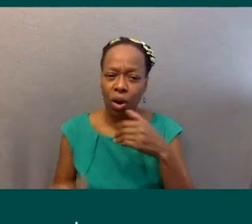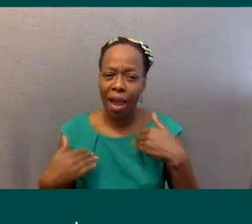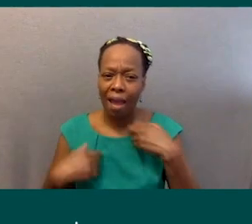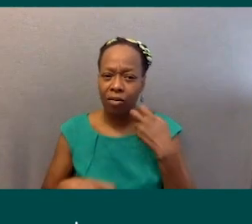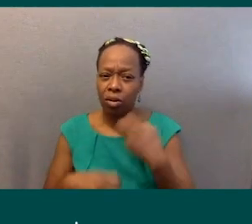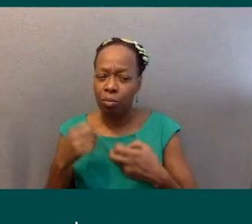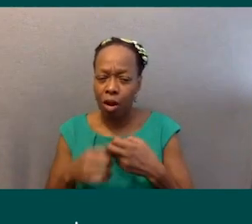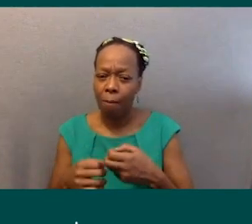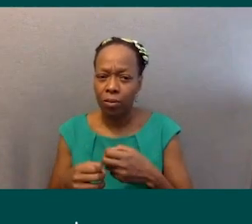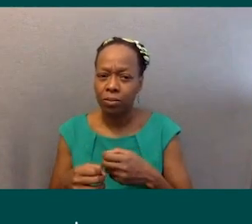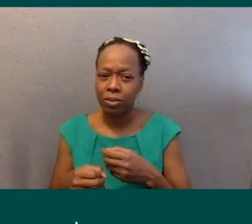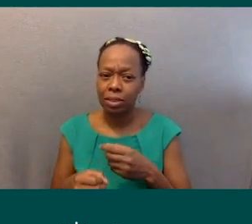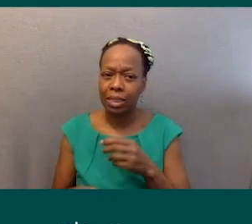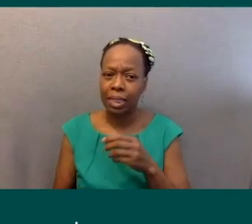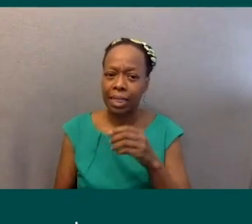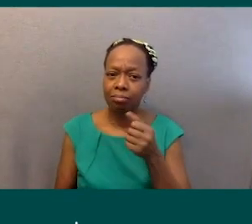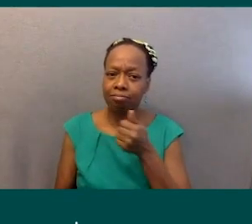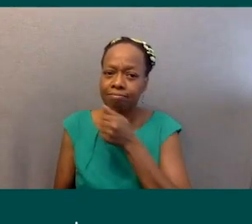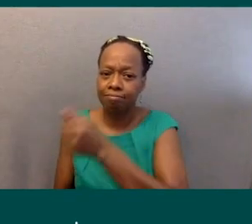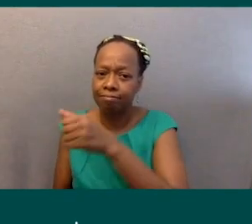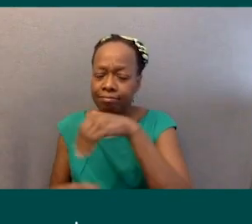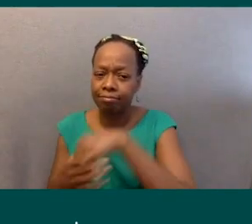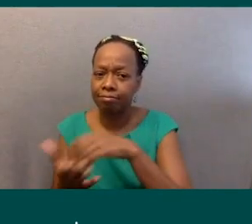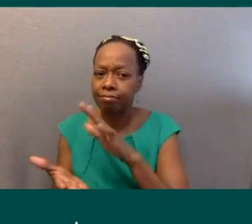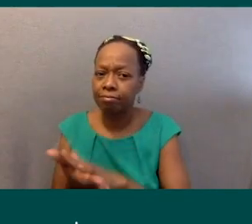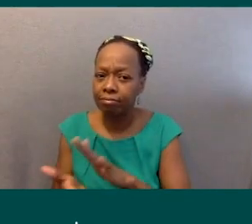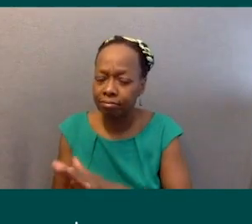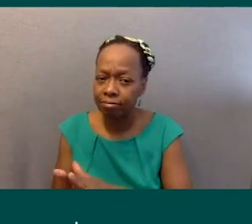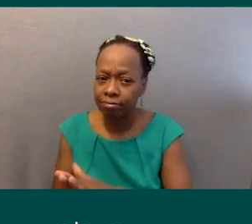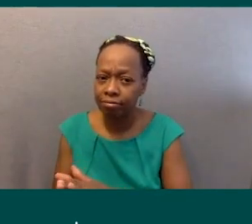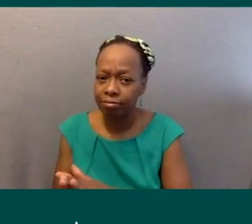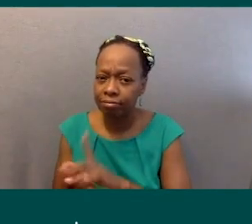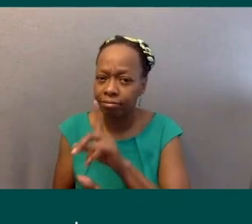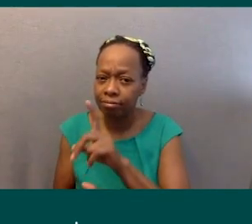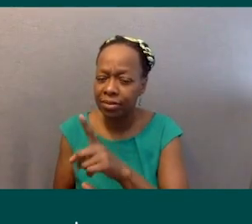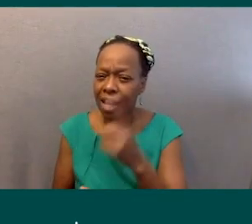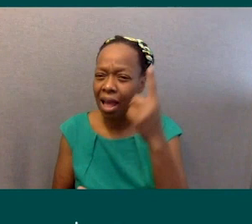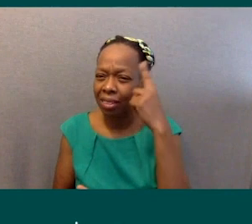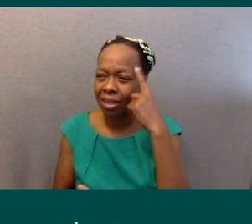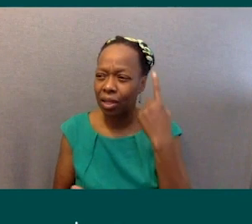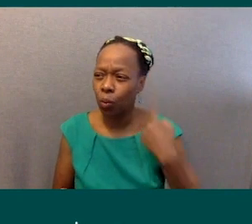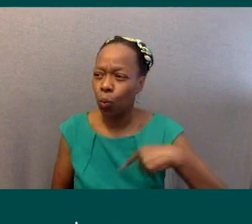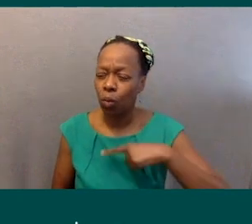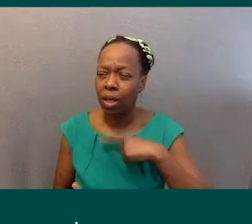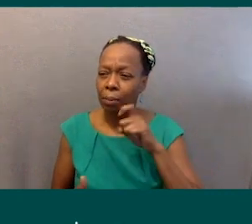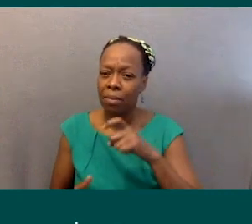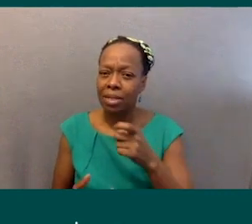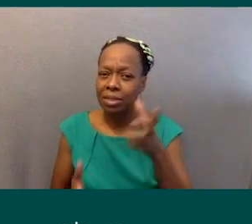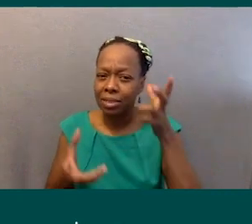to listening to what people need and what their goals are and any advice on that, that they .